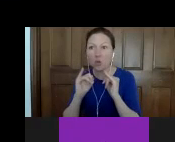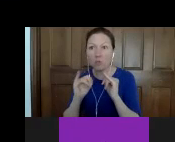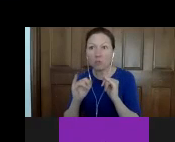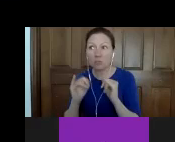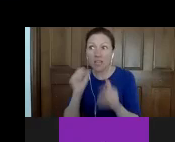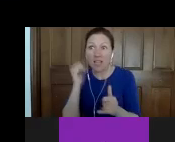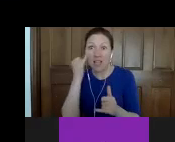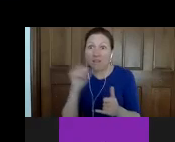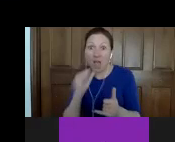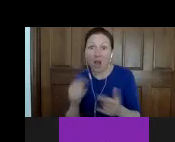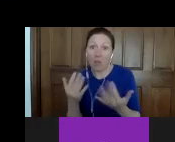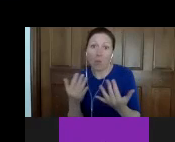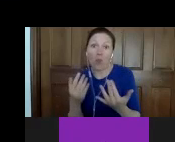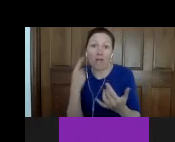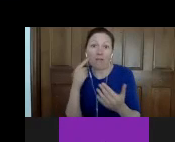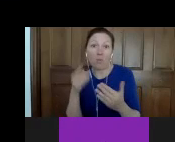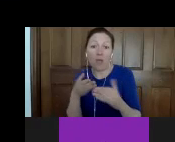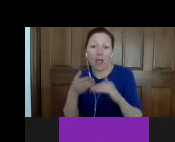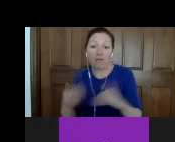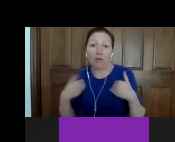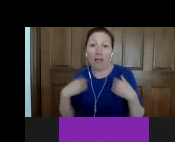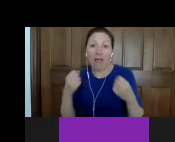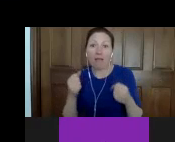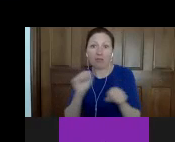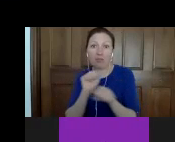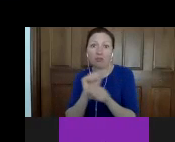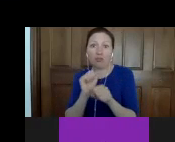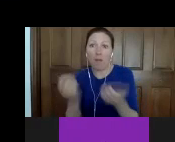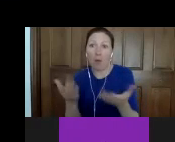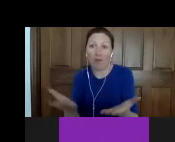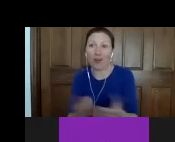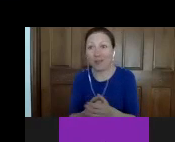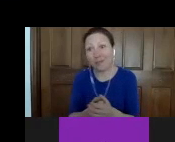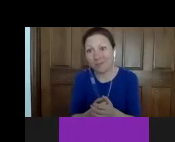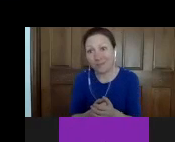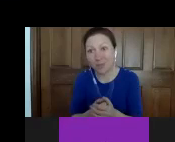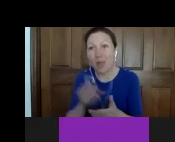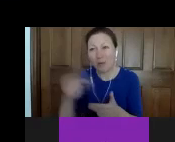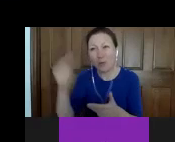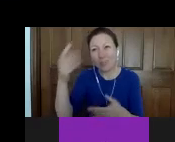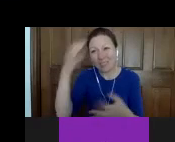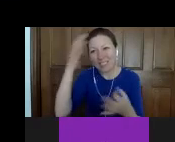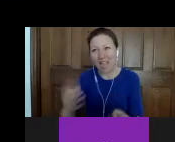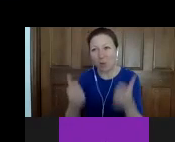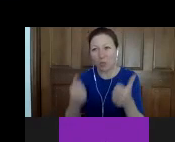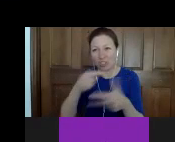Scott, I haven't been looking at the chat, do have we had any questions coming in through